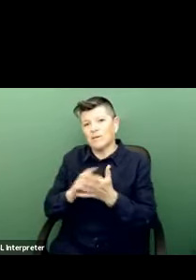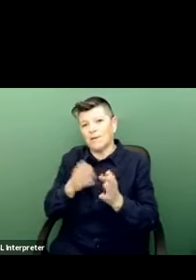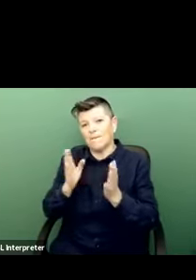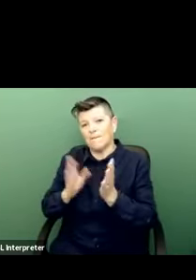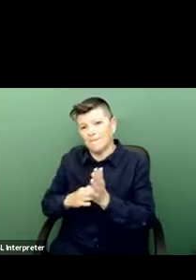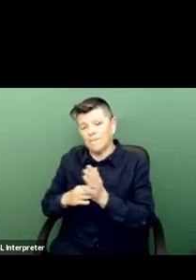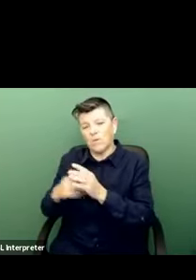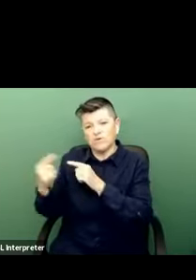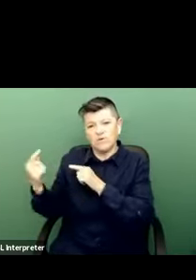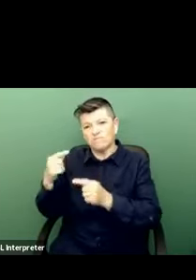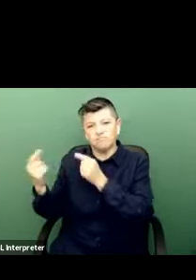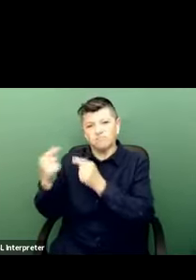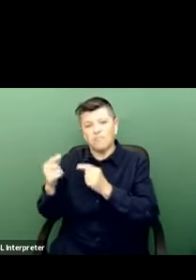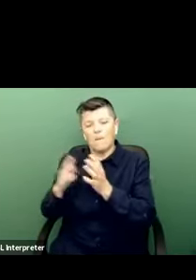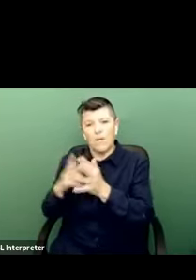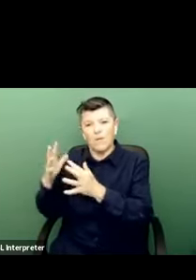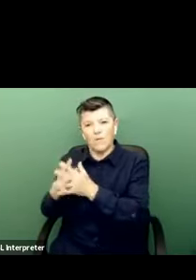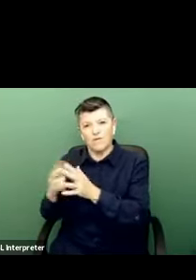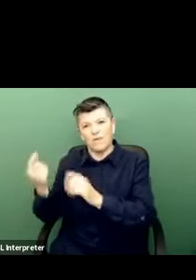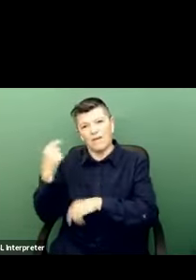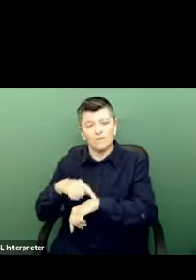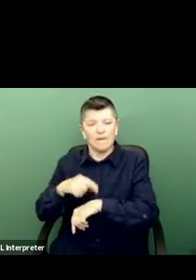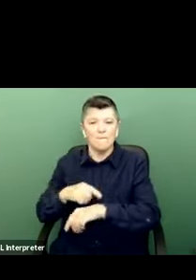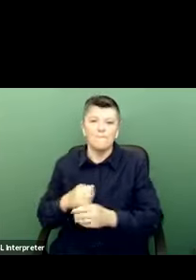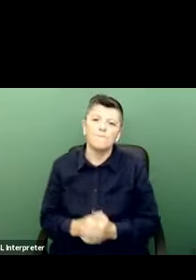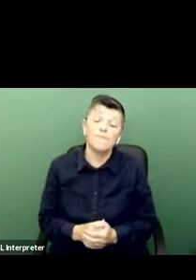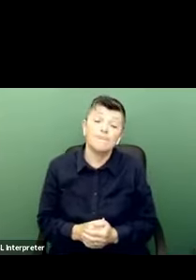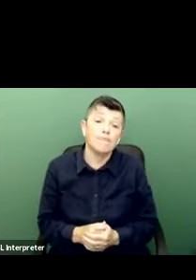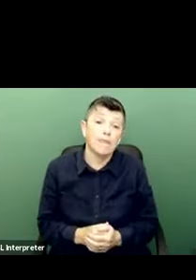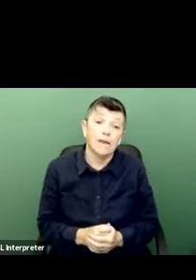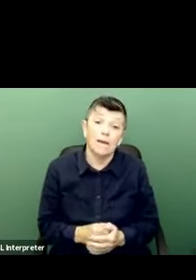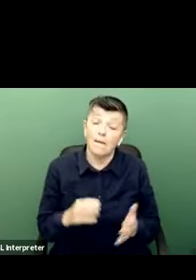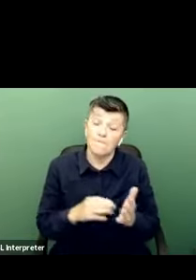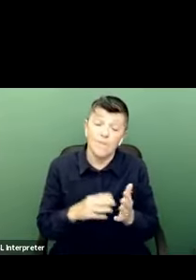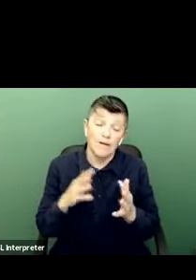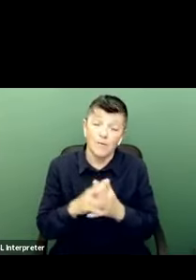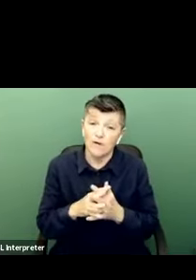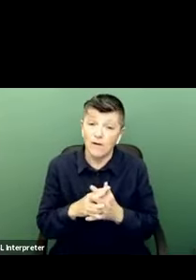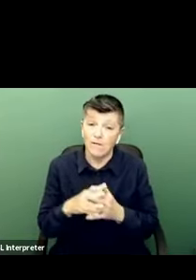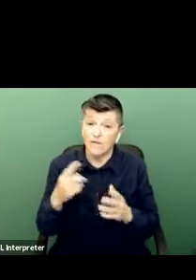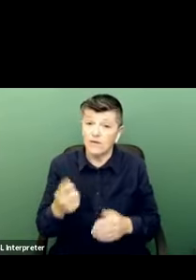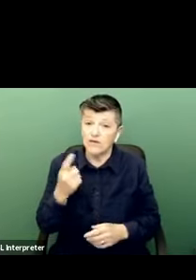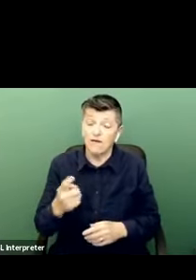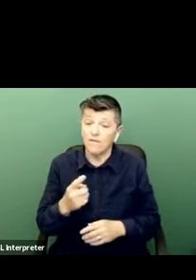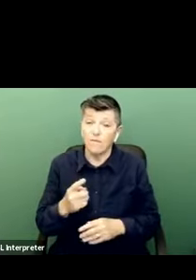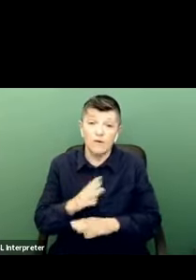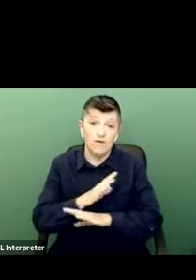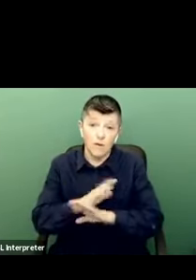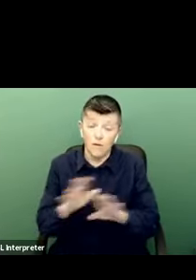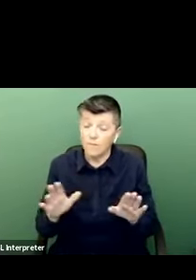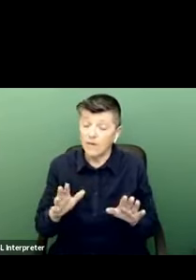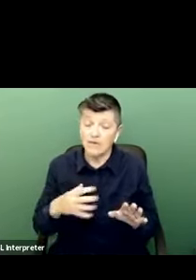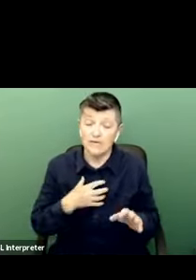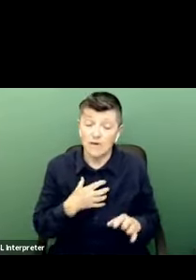quoted earlier. Mary Wollstonecraft discussed elaborately how women could be brought in by